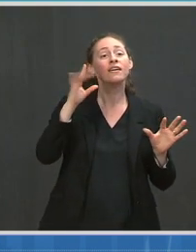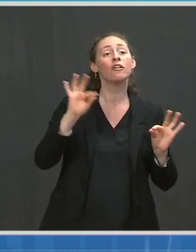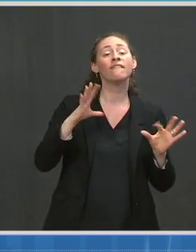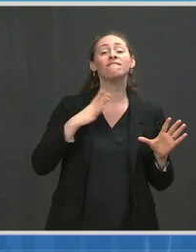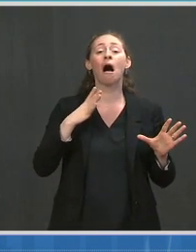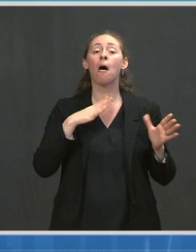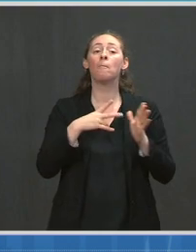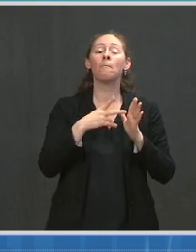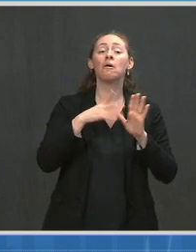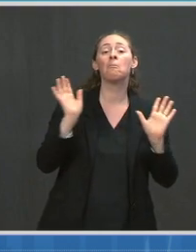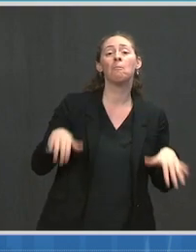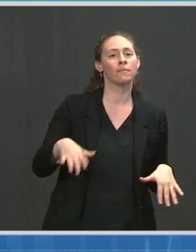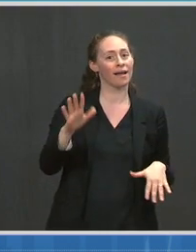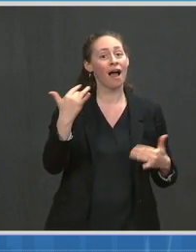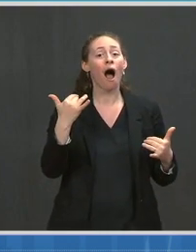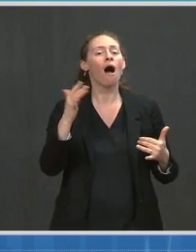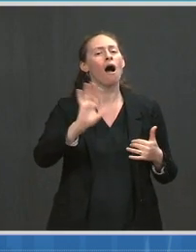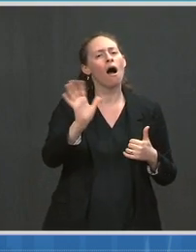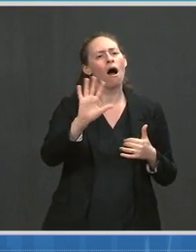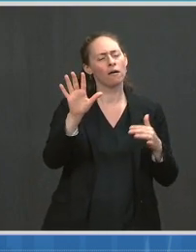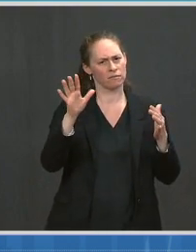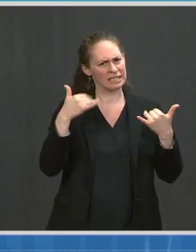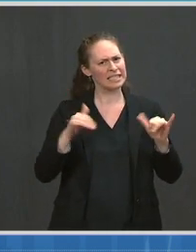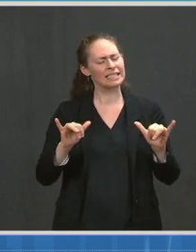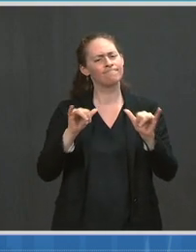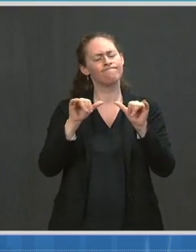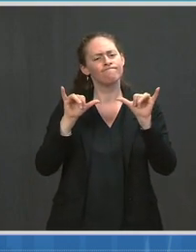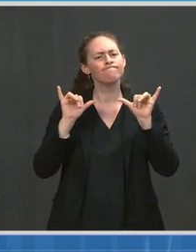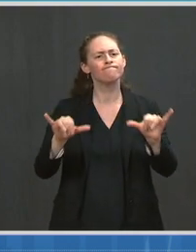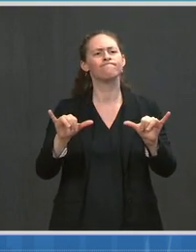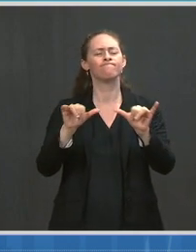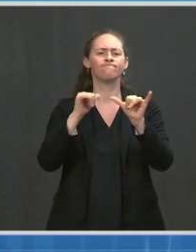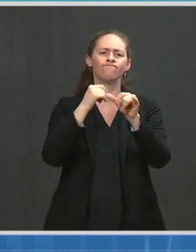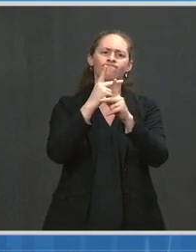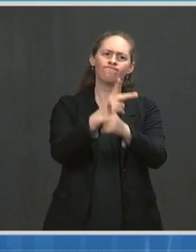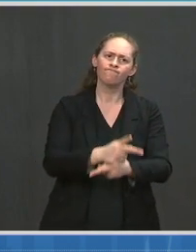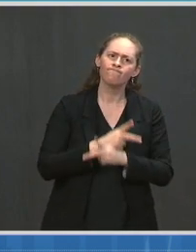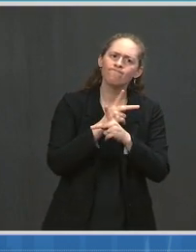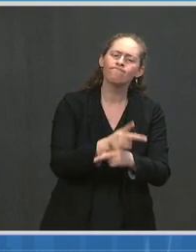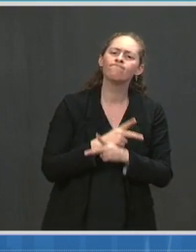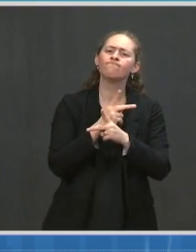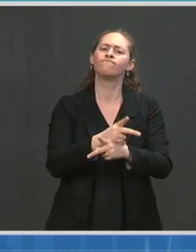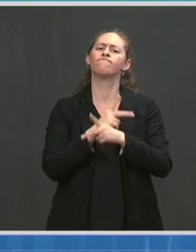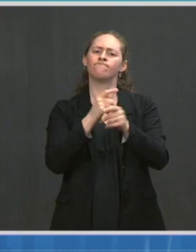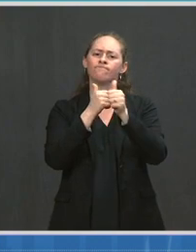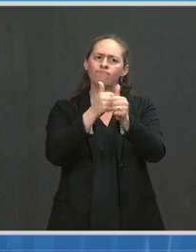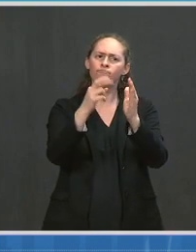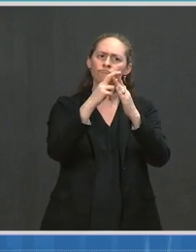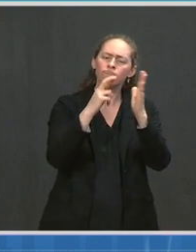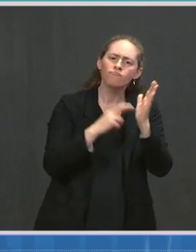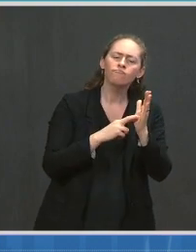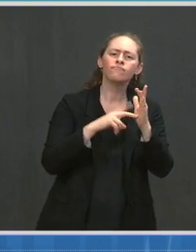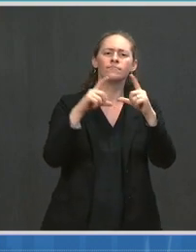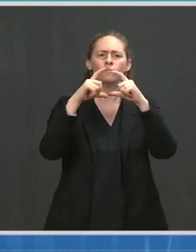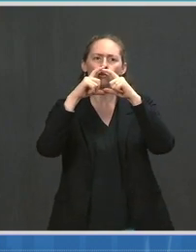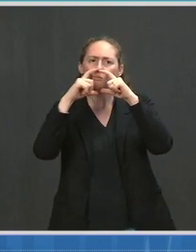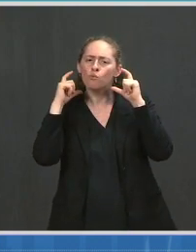We need to follow the public health guidance, wear a mask, socially distance, and get a vaccine when it's your turn.